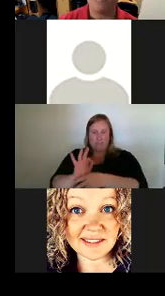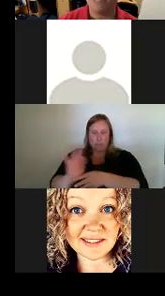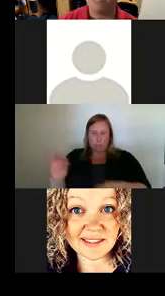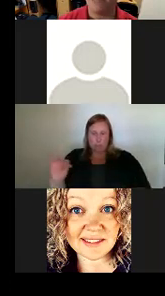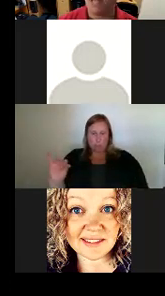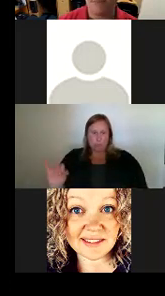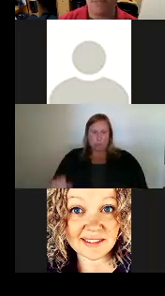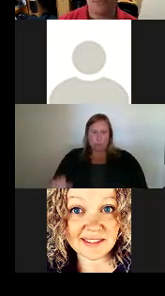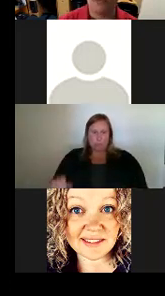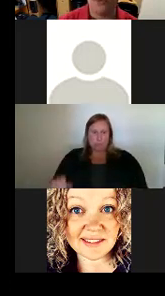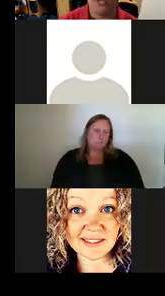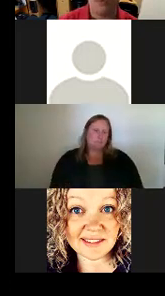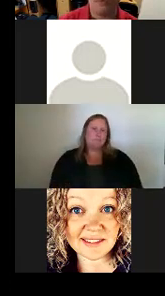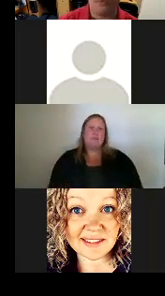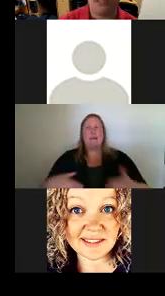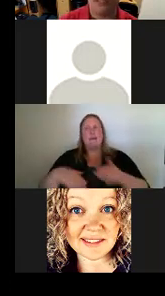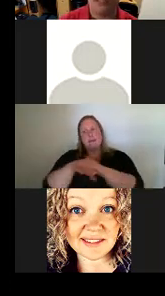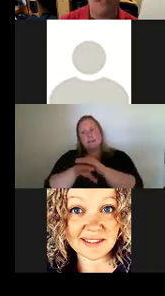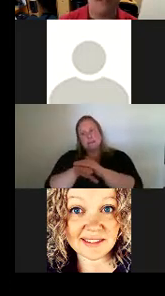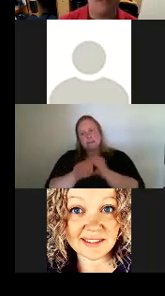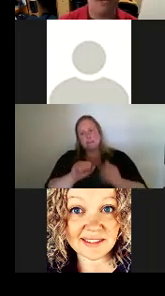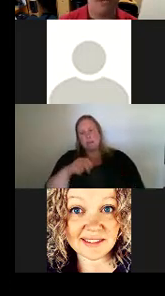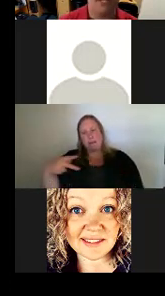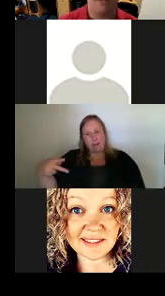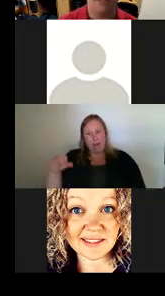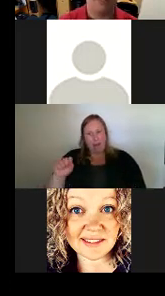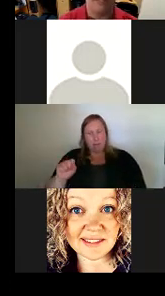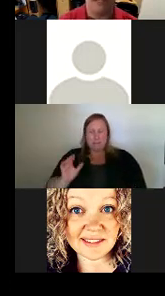ACCESSIBLE APPS IS WHAT MAKE THESE DEVICES AMAZING.